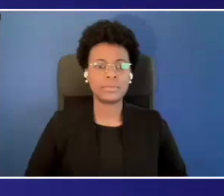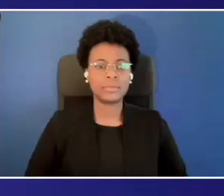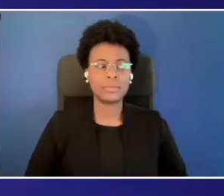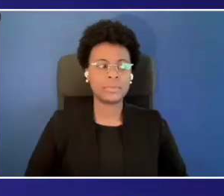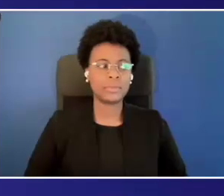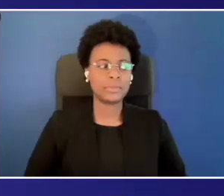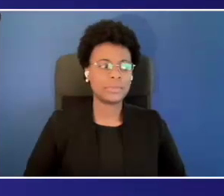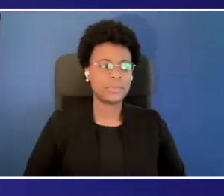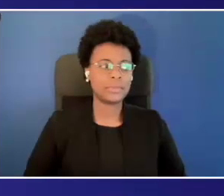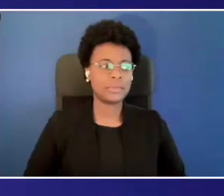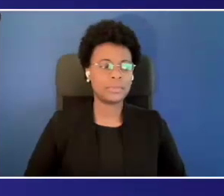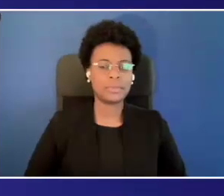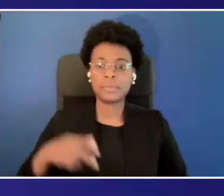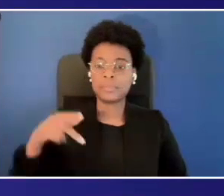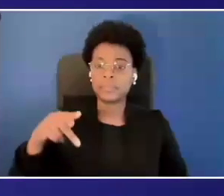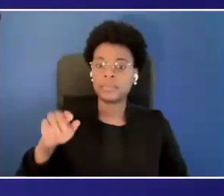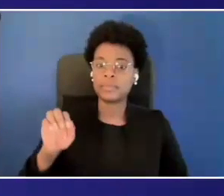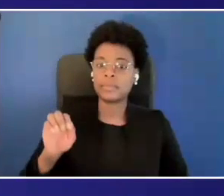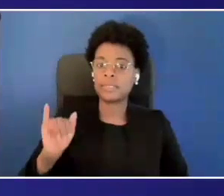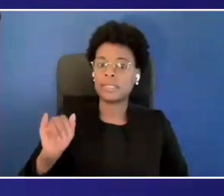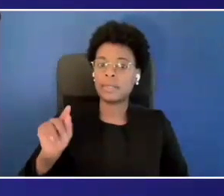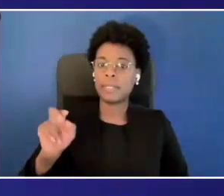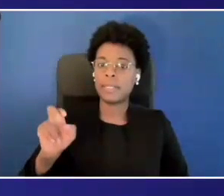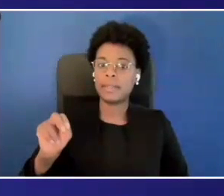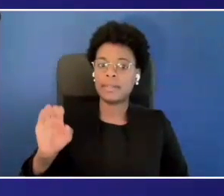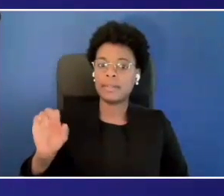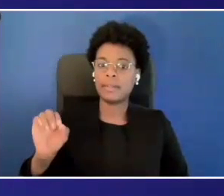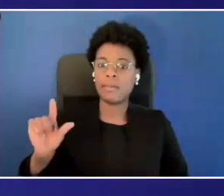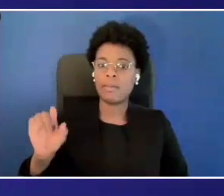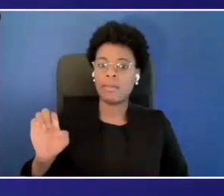Peyton Cole?